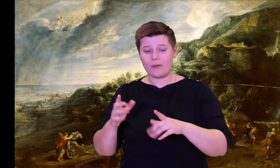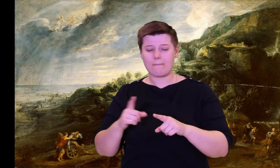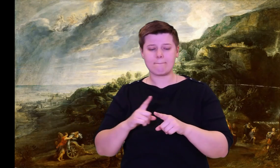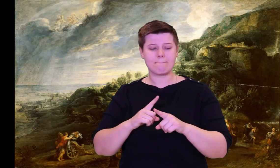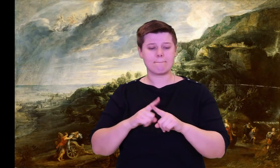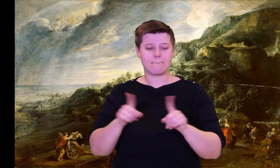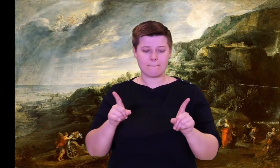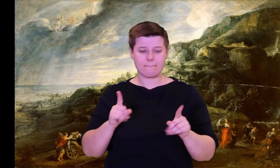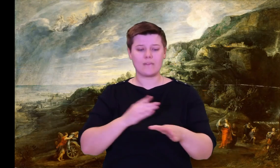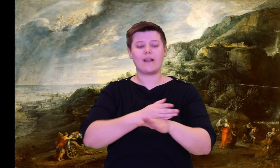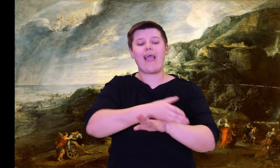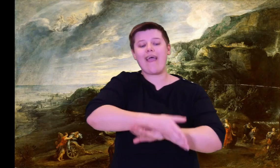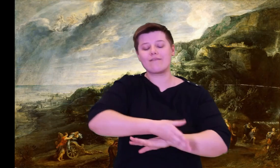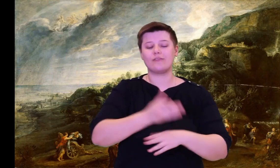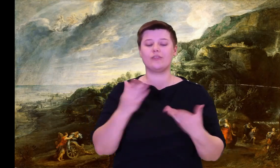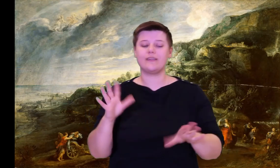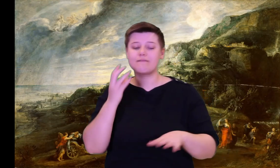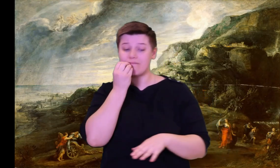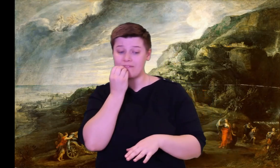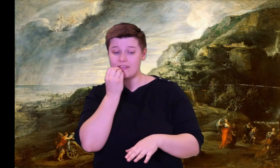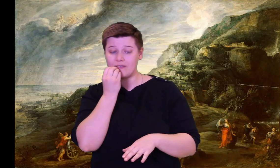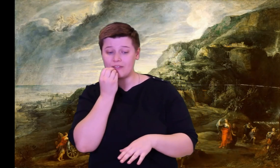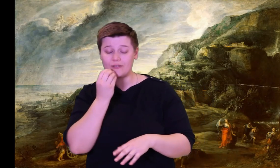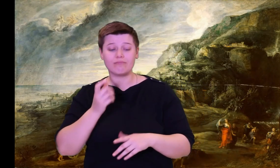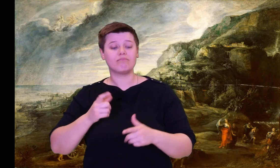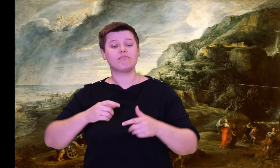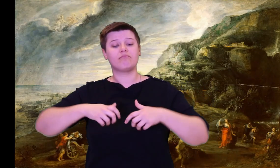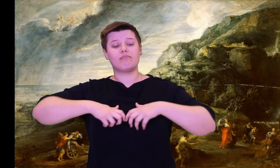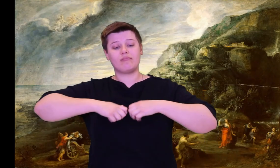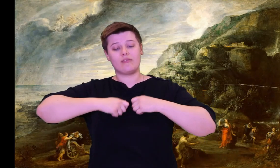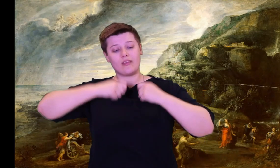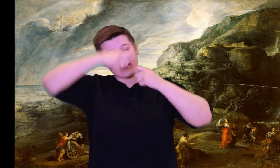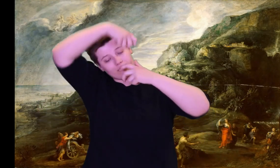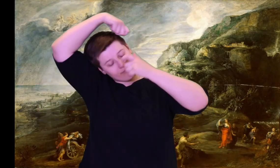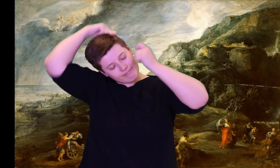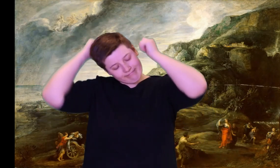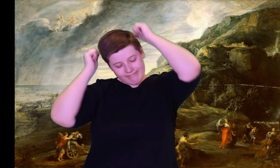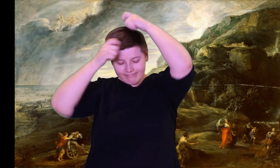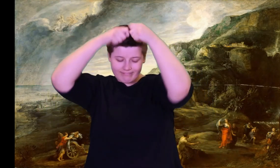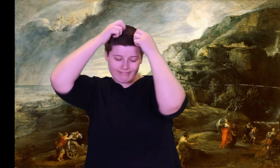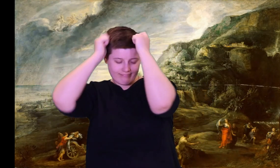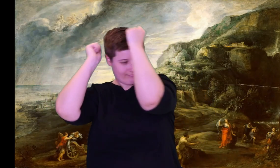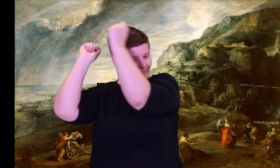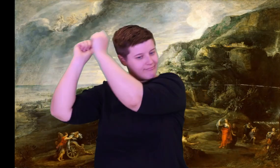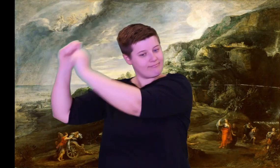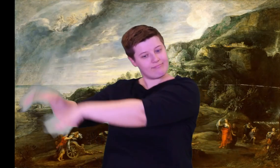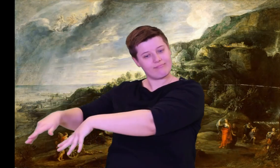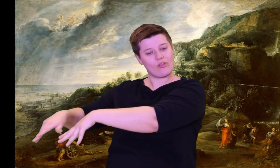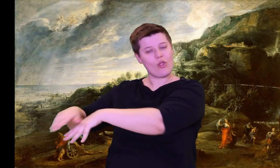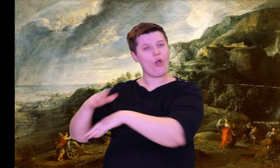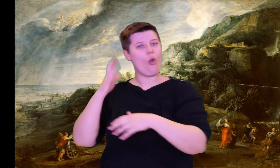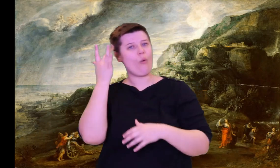Nausicaa stood out above them all. But when the girl was thinking she should head for home and yoke